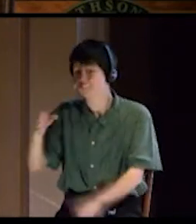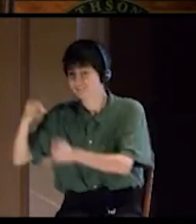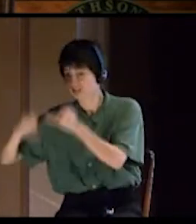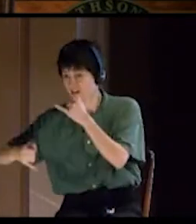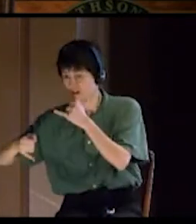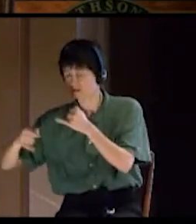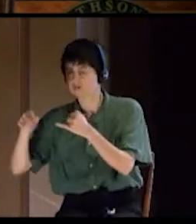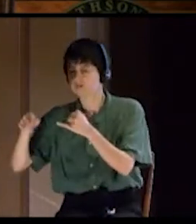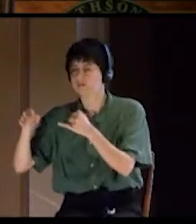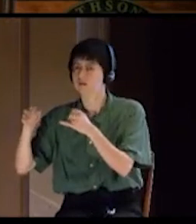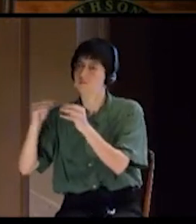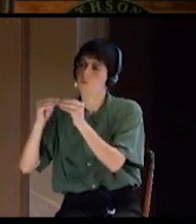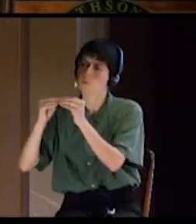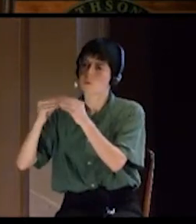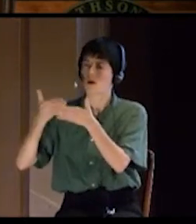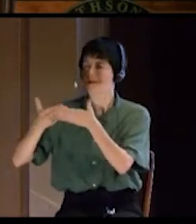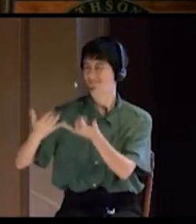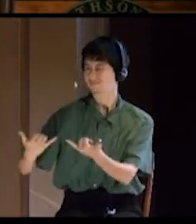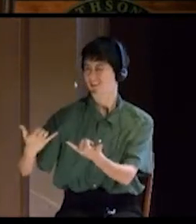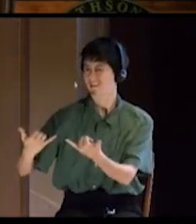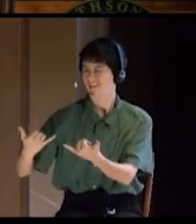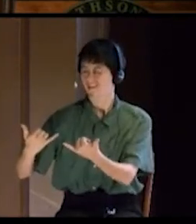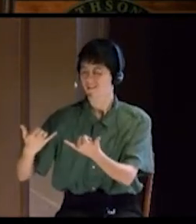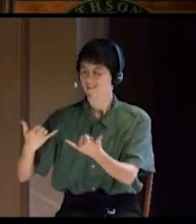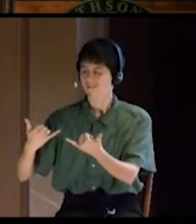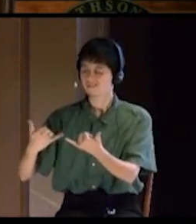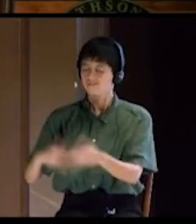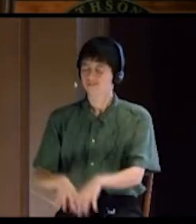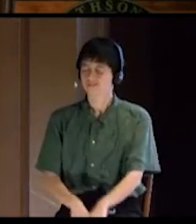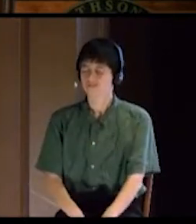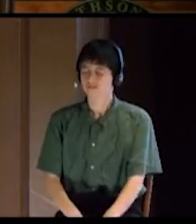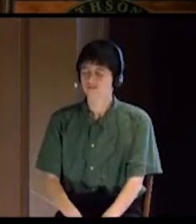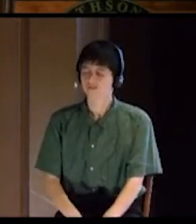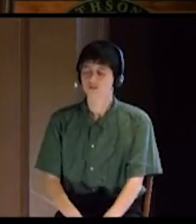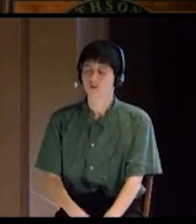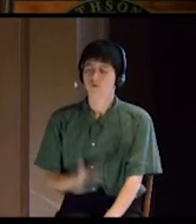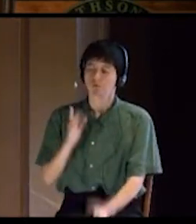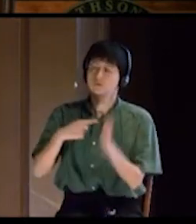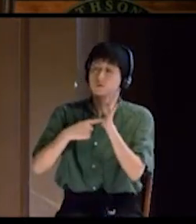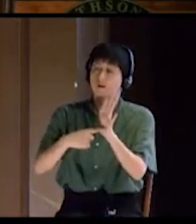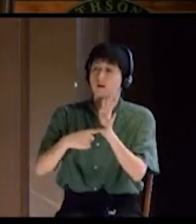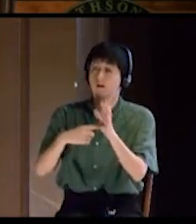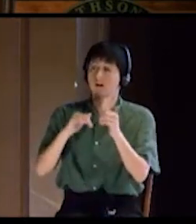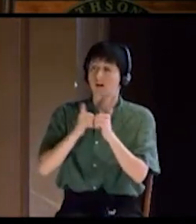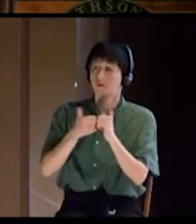And I'll show how animals have responded to biotic habitat and abiotic change.